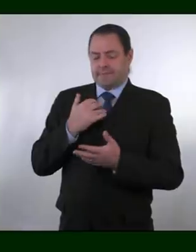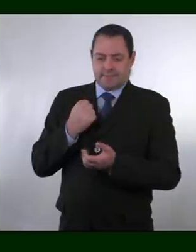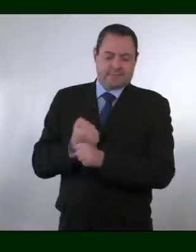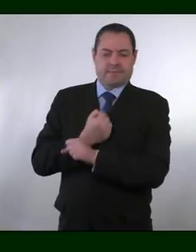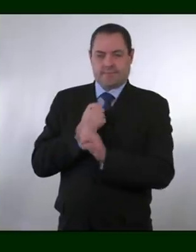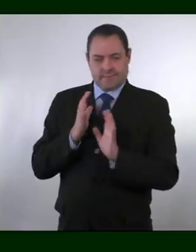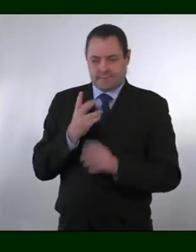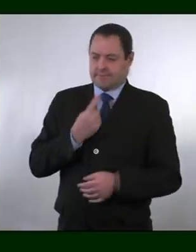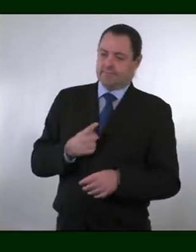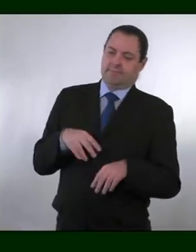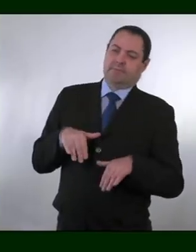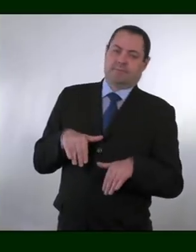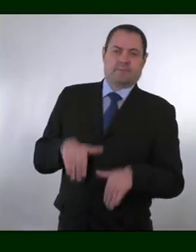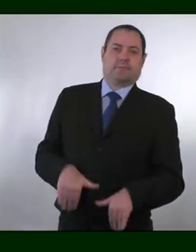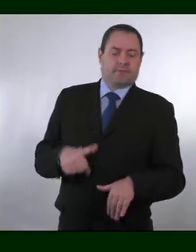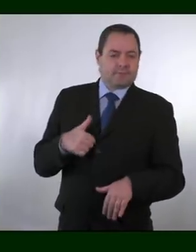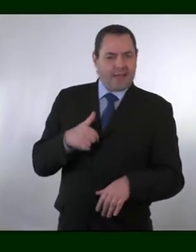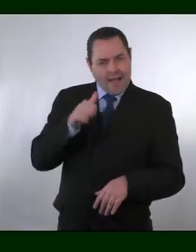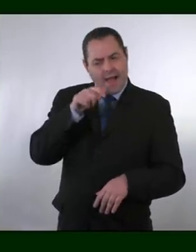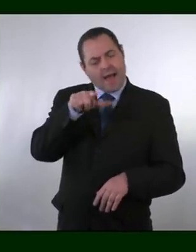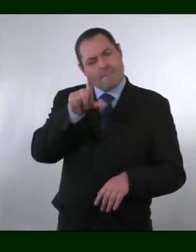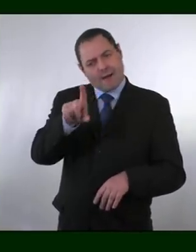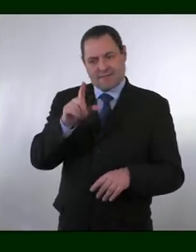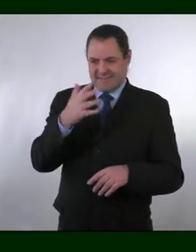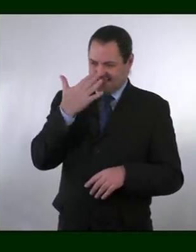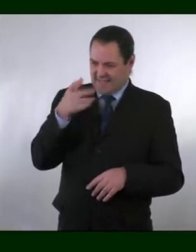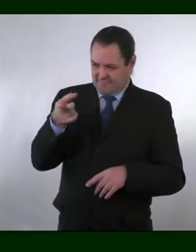time in which the right hon. and learned Gentleman simply attacked NHS Test and Trace, he seems now